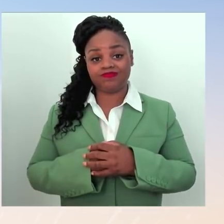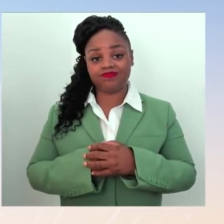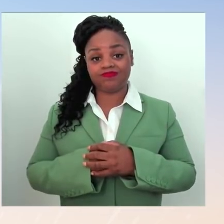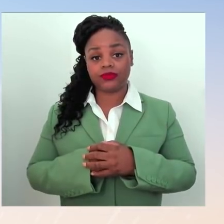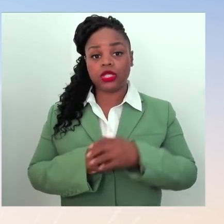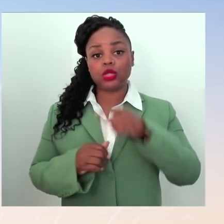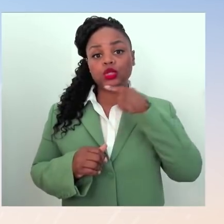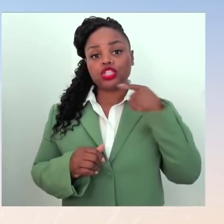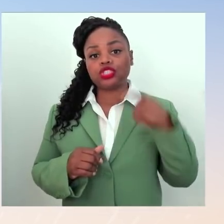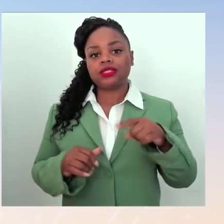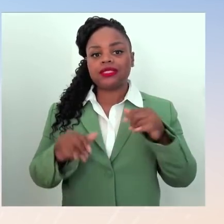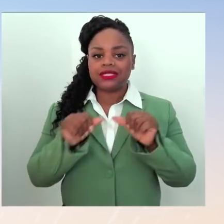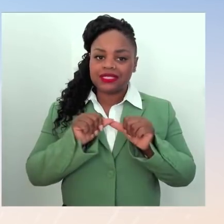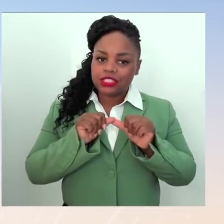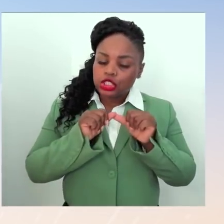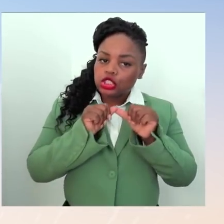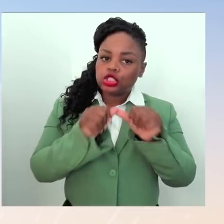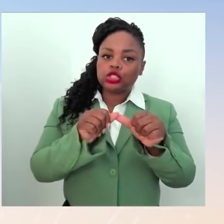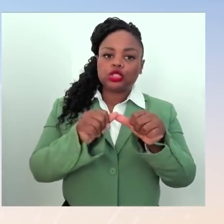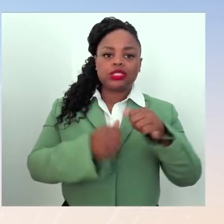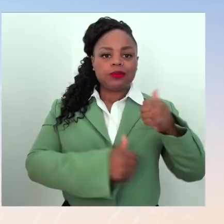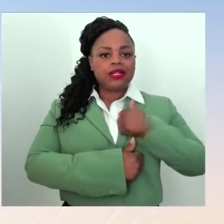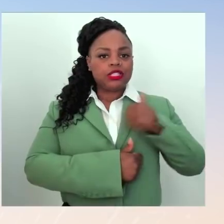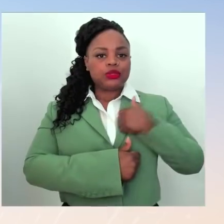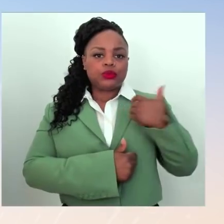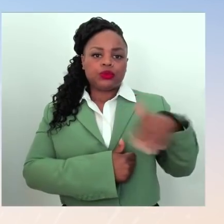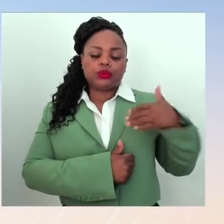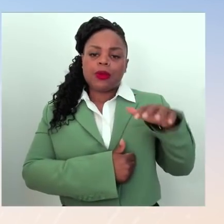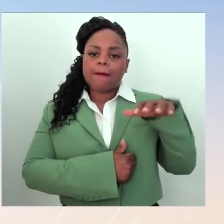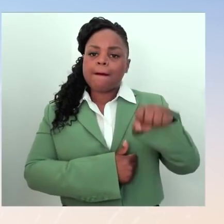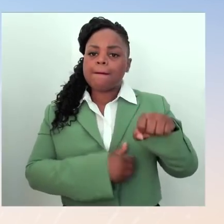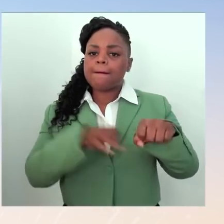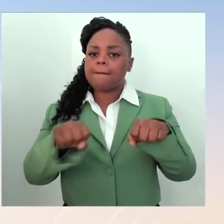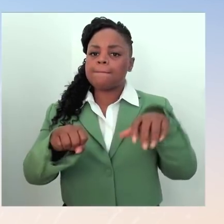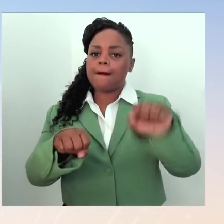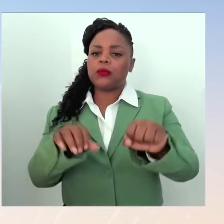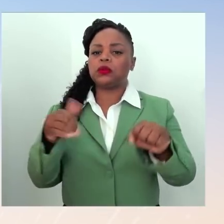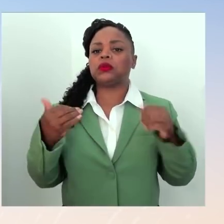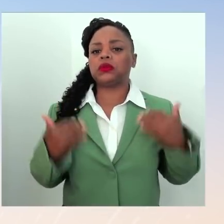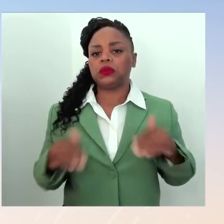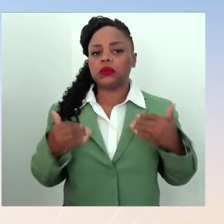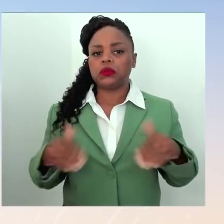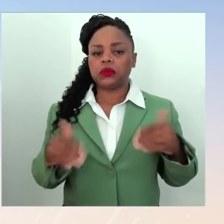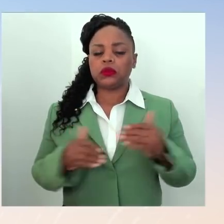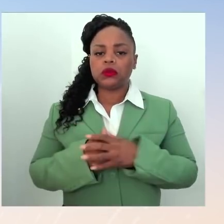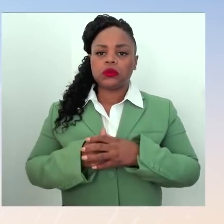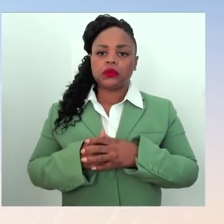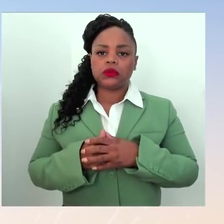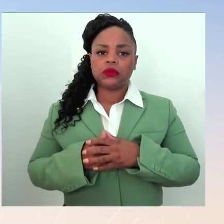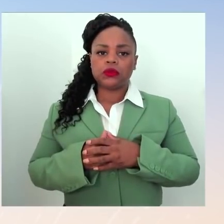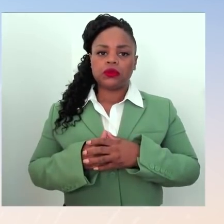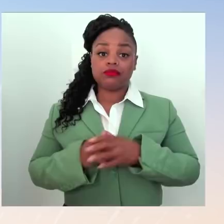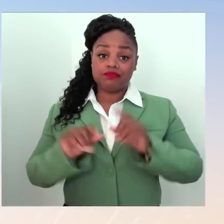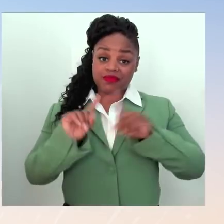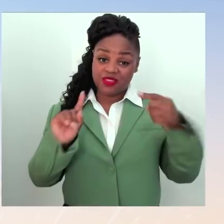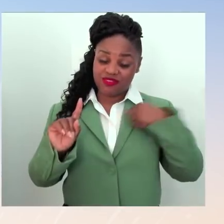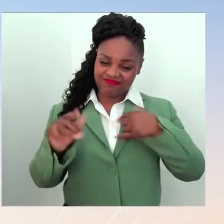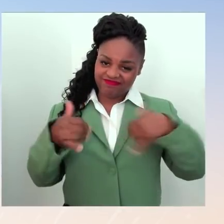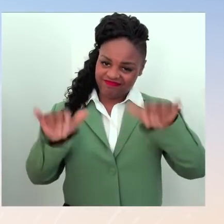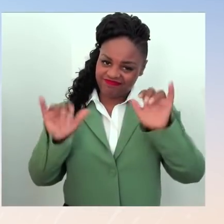just by sheer manpower and firepower. So, yes, we support their right to push back and to fight back against that. Go ahead. The Press: On businesses: